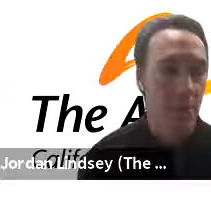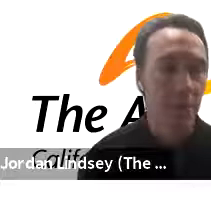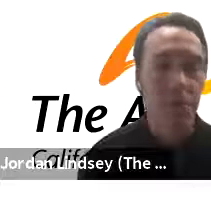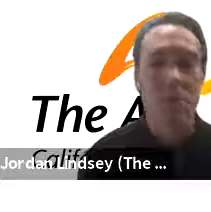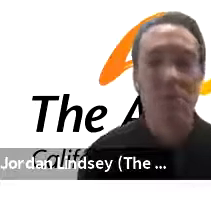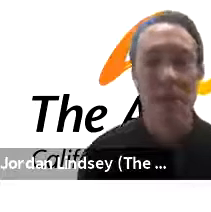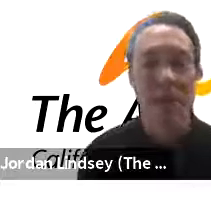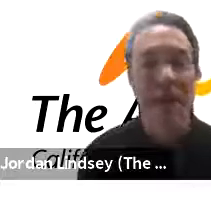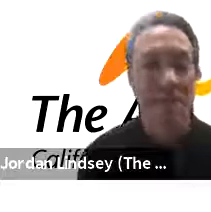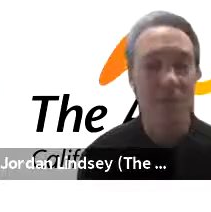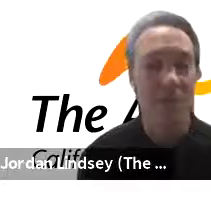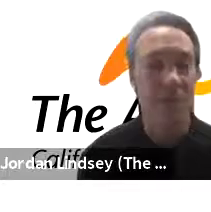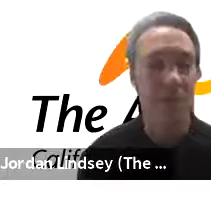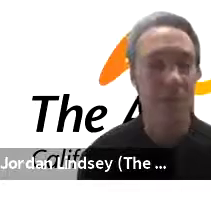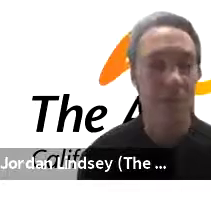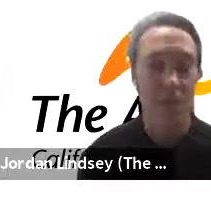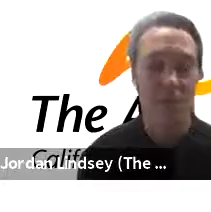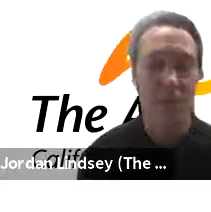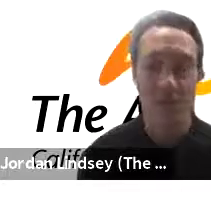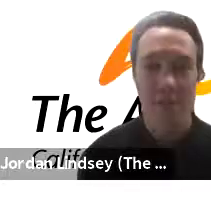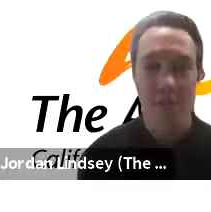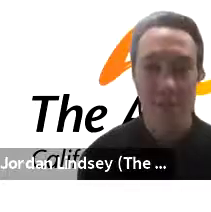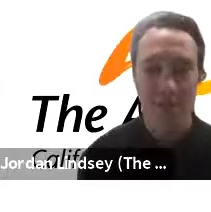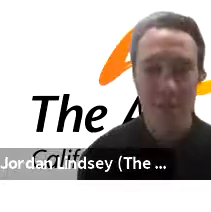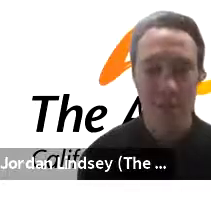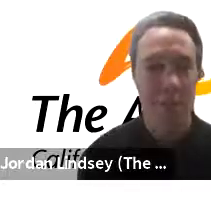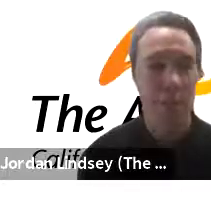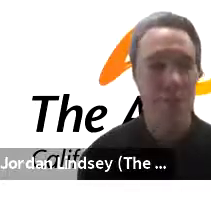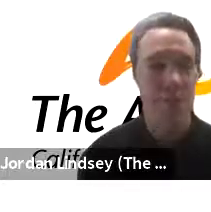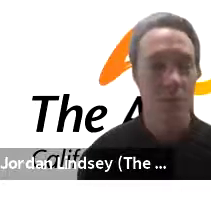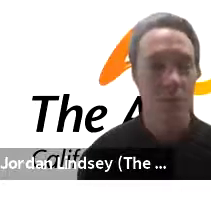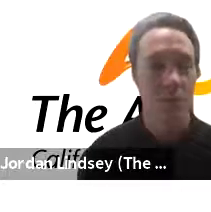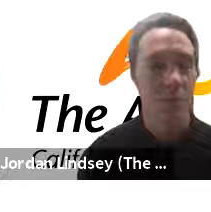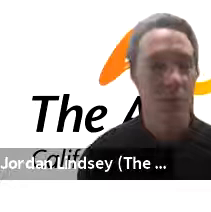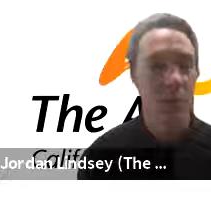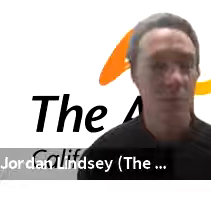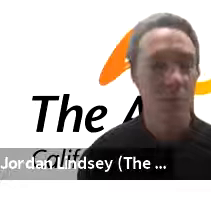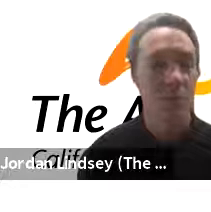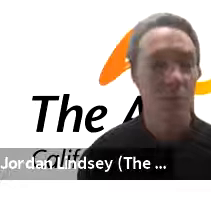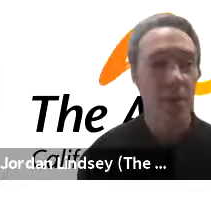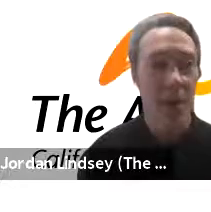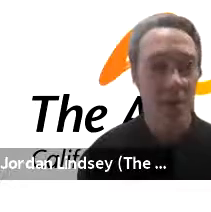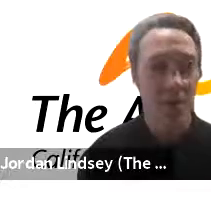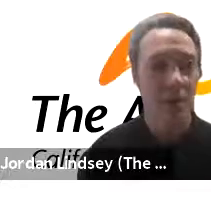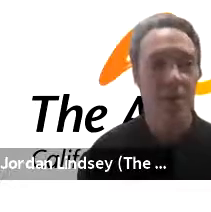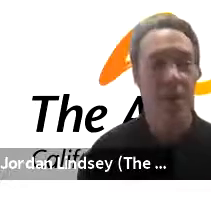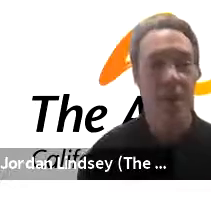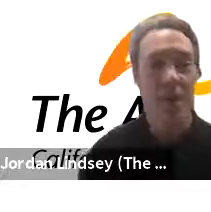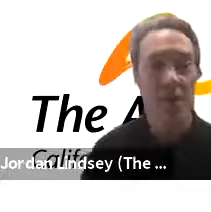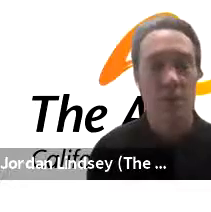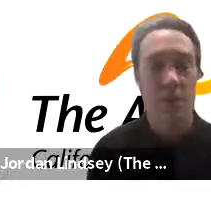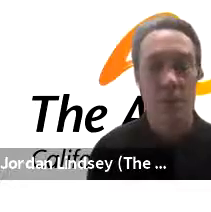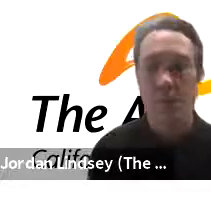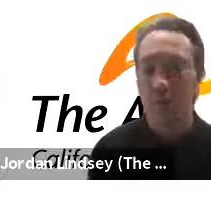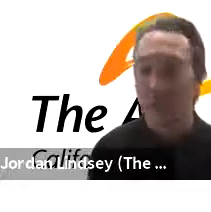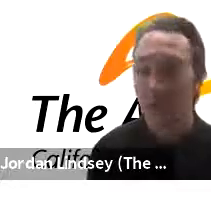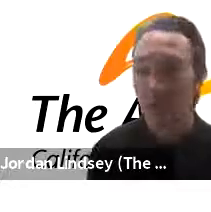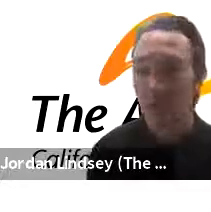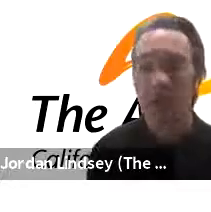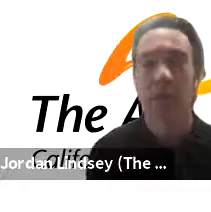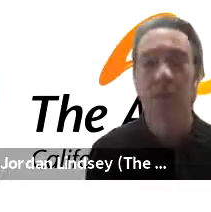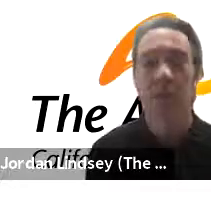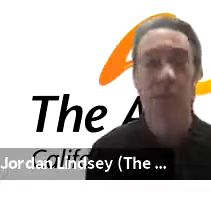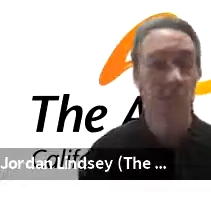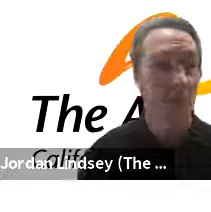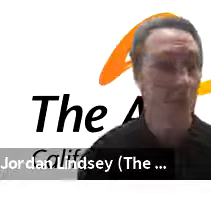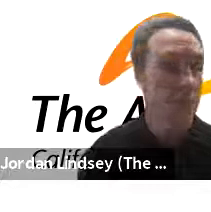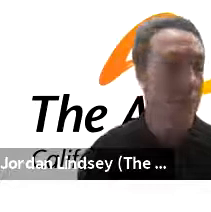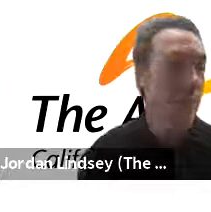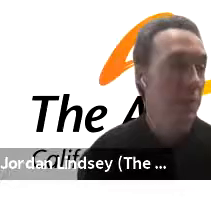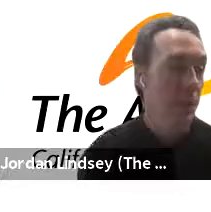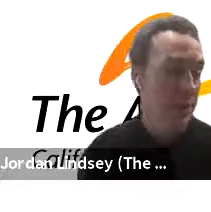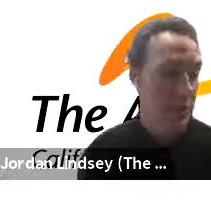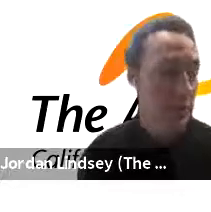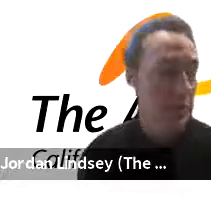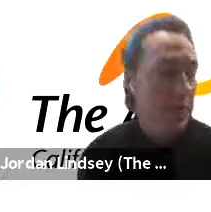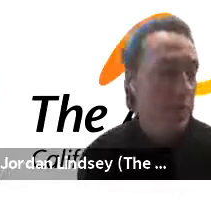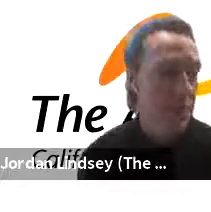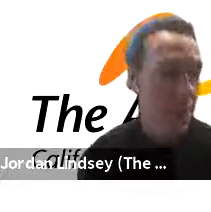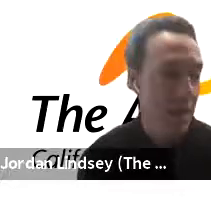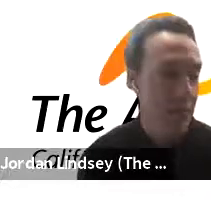Jordan Lindsey (The Arc CA): Individuals not having the ability to make decisions when it comes to their health and or medical procedures medical processes that have happened in the past.